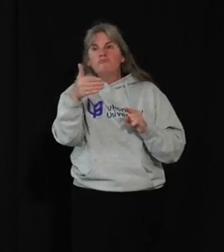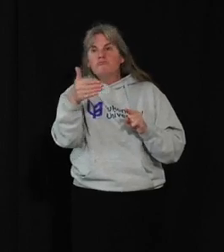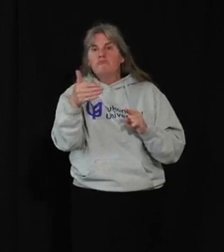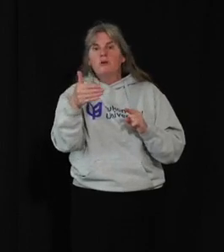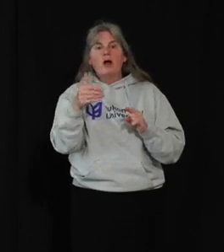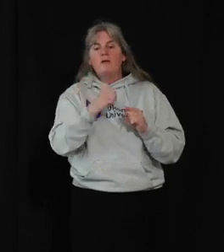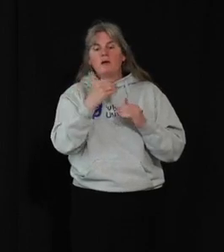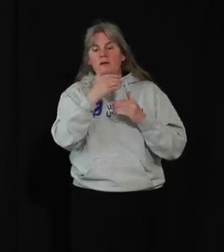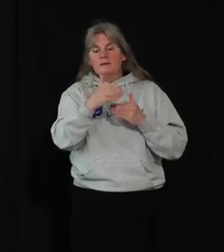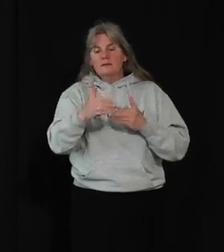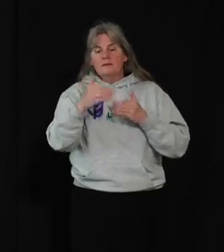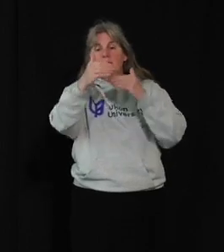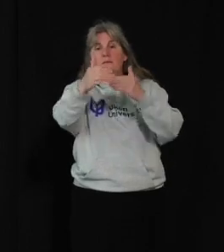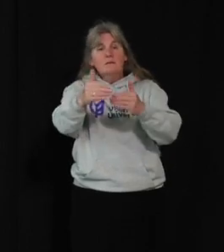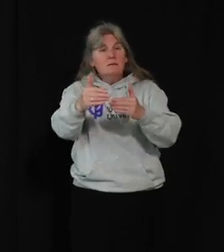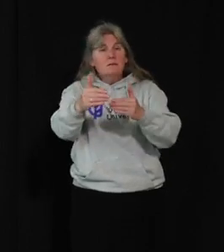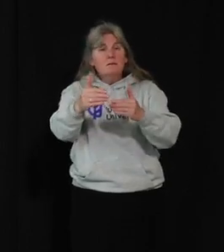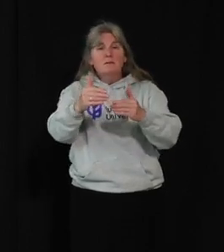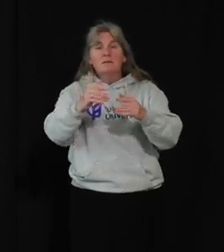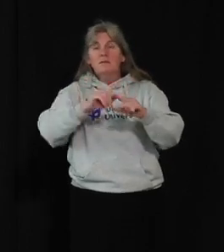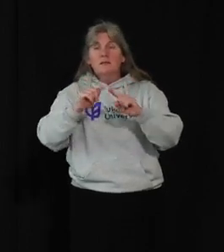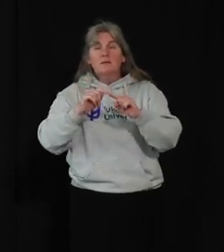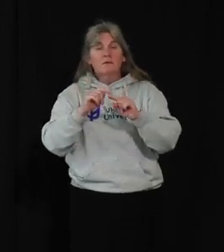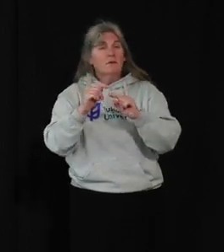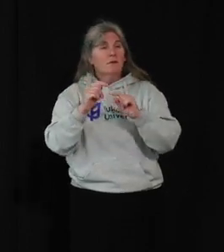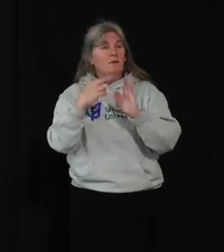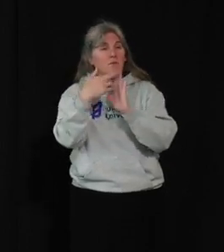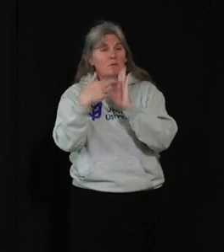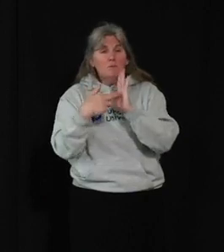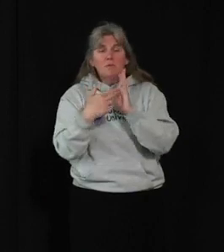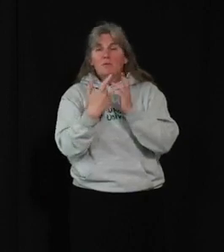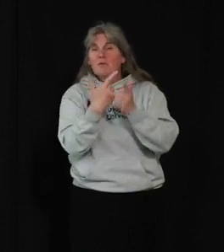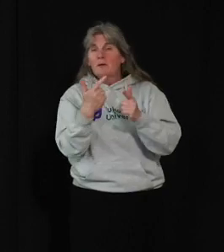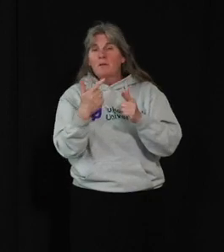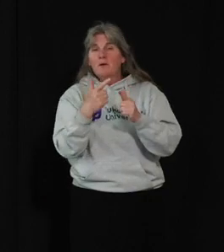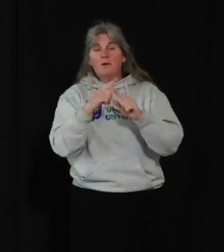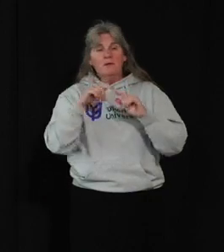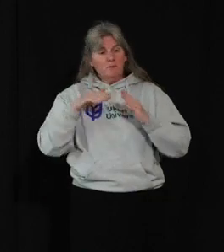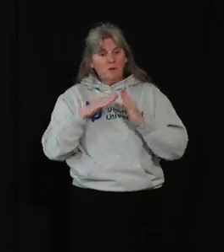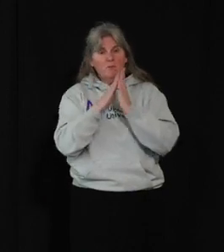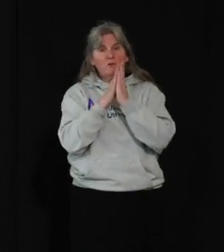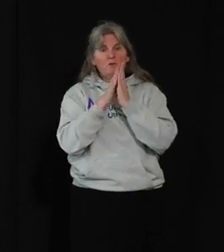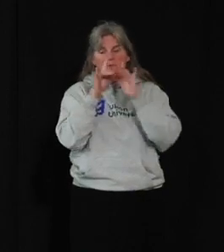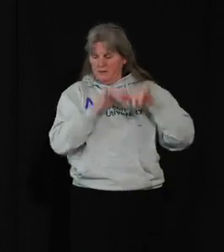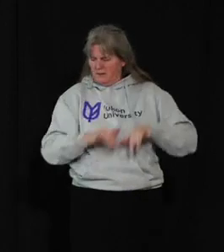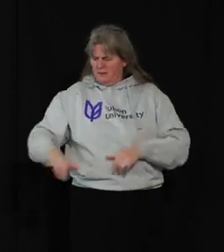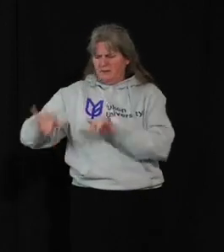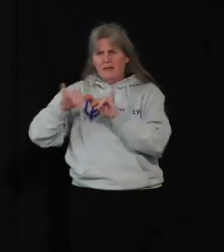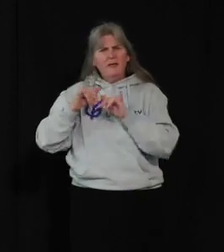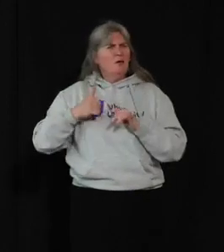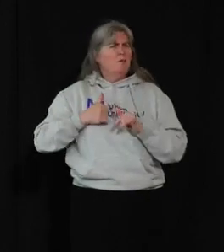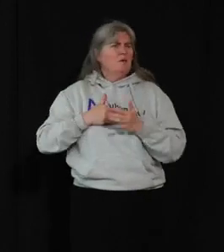subsequent phases as well and again with that united approach to the rest of Canada when it